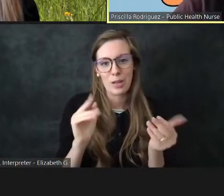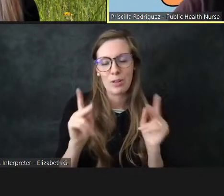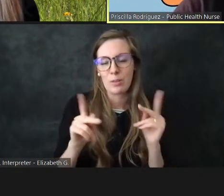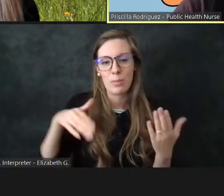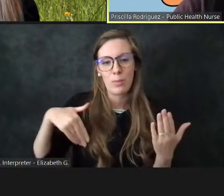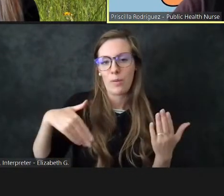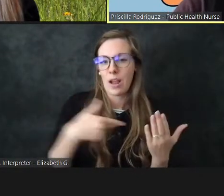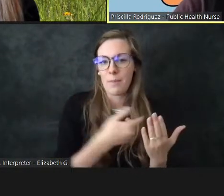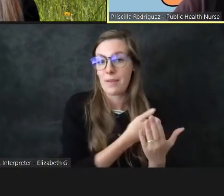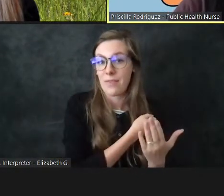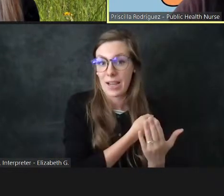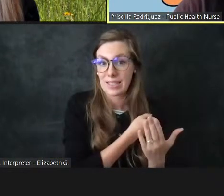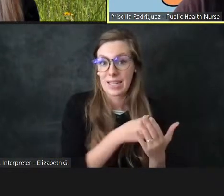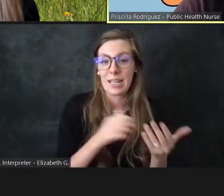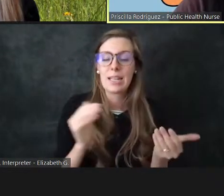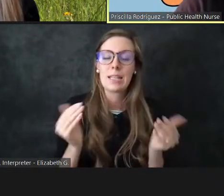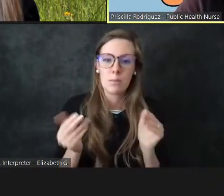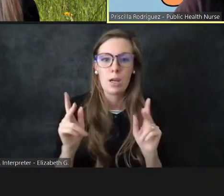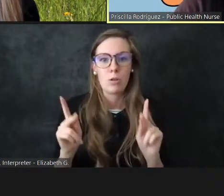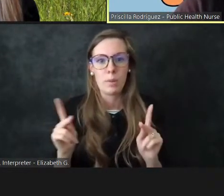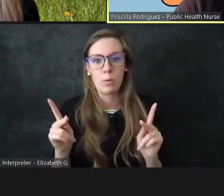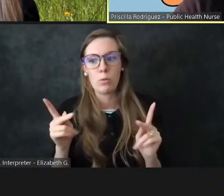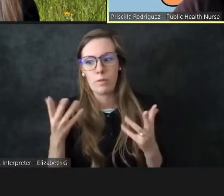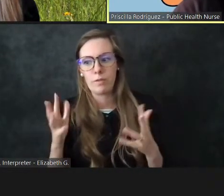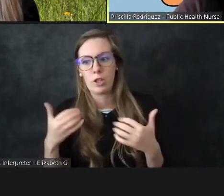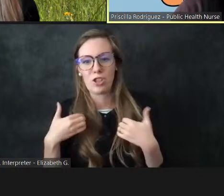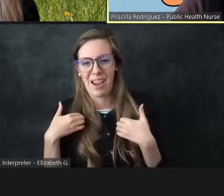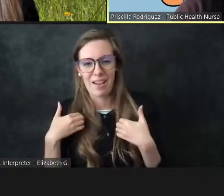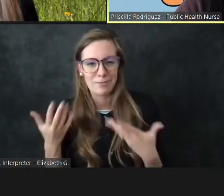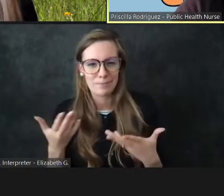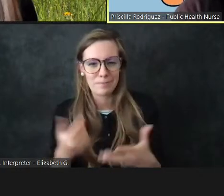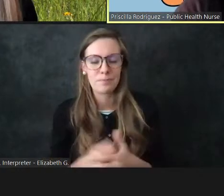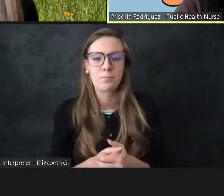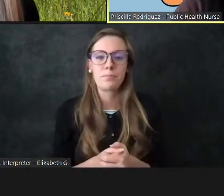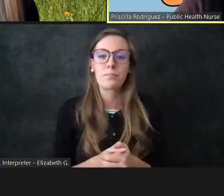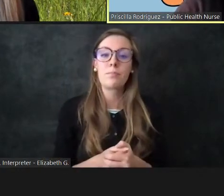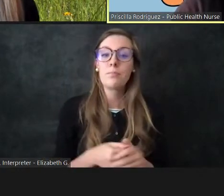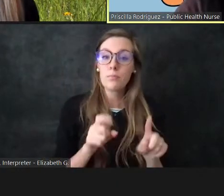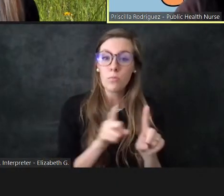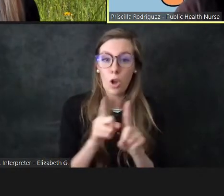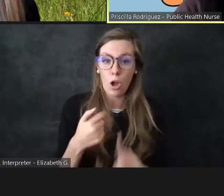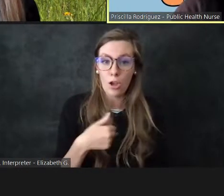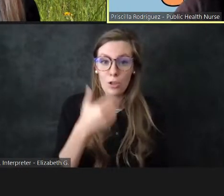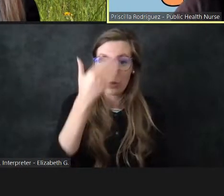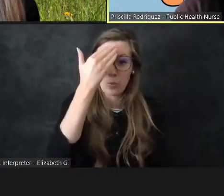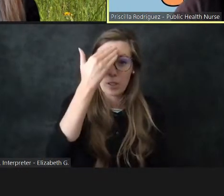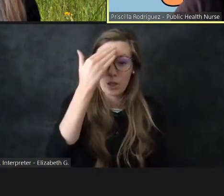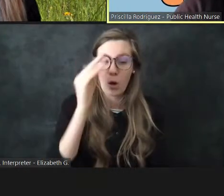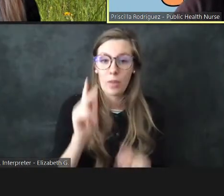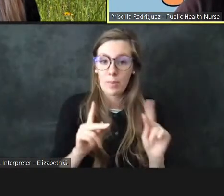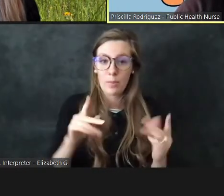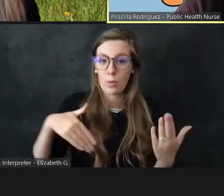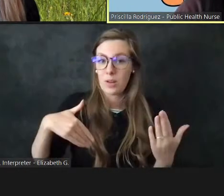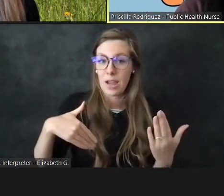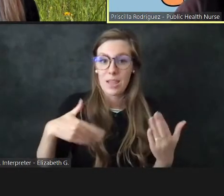vaccinated versus the people that have been vaccinated. So also, we know that those who have not been vaccinated, they have more of a